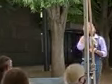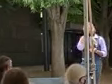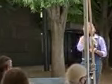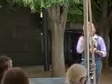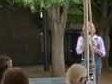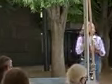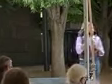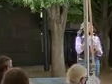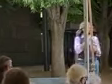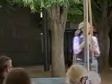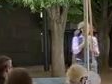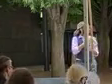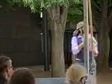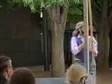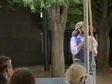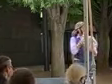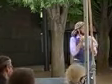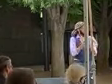Peter, thank you for the work you've done with the FDR Memorial.